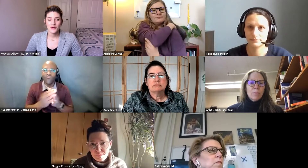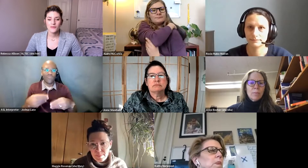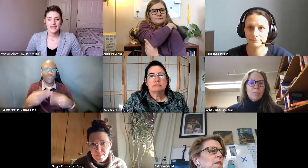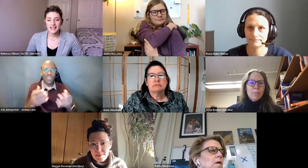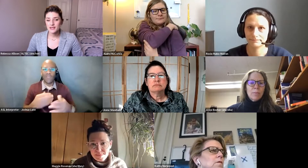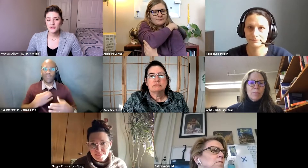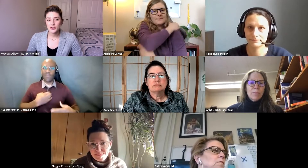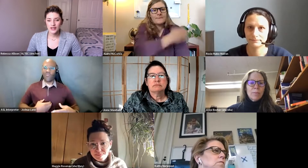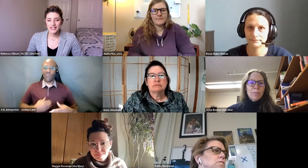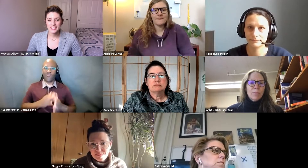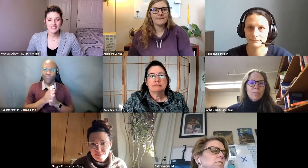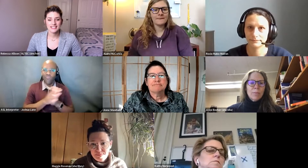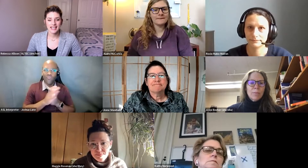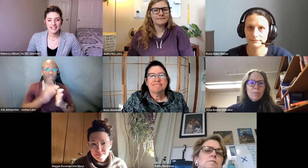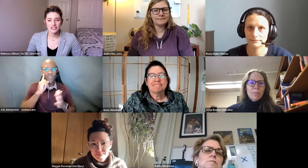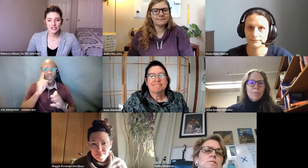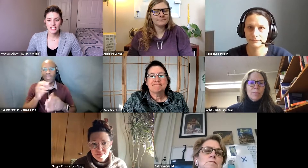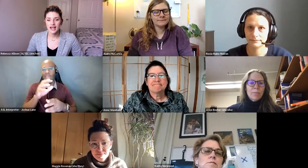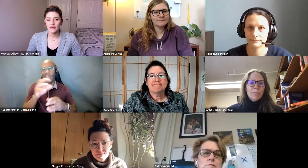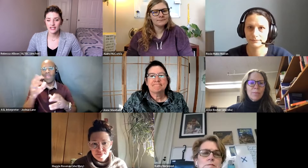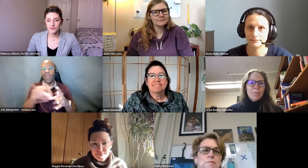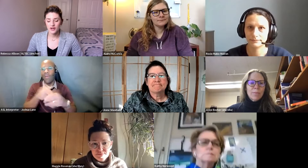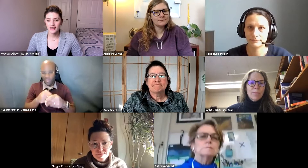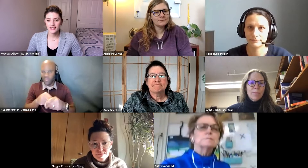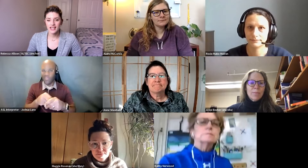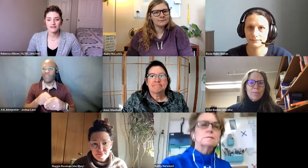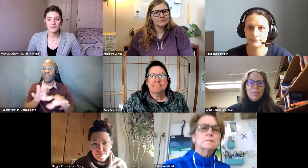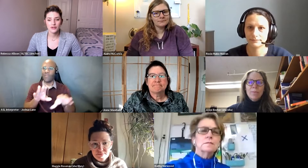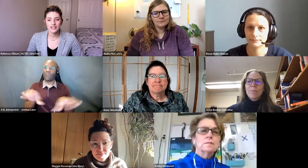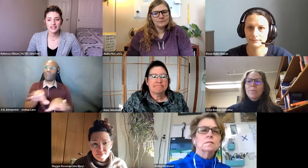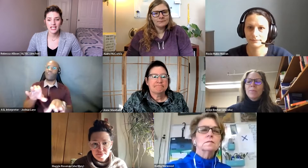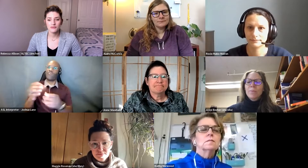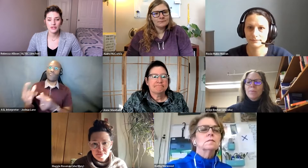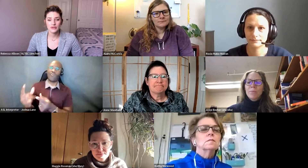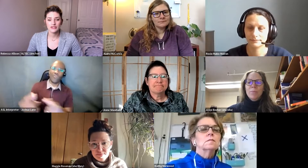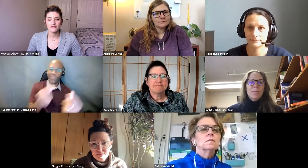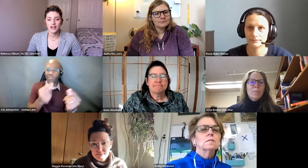We thank them for joining us today to share how Nearpod and Flipgrid can be used to foster